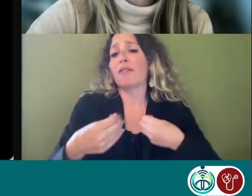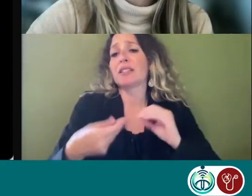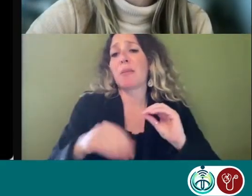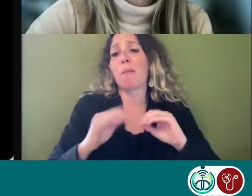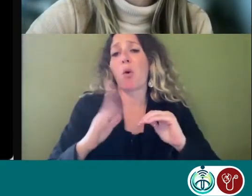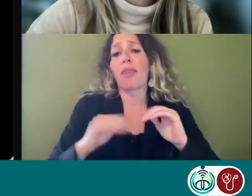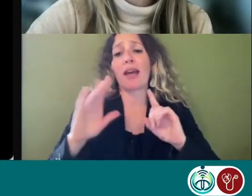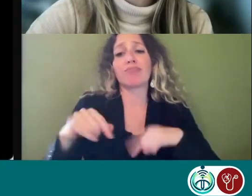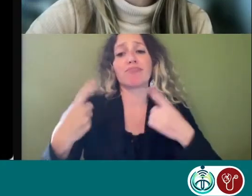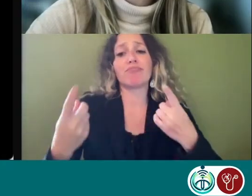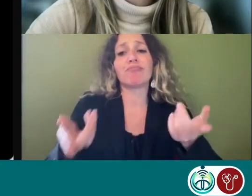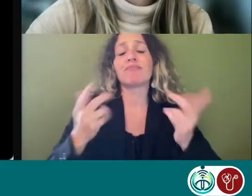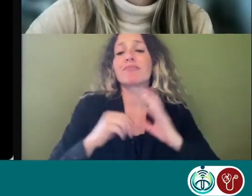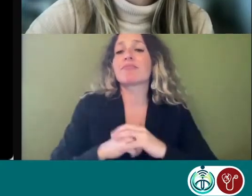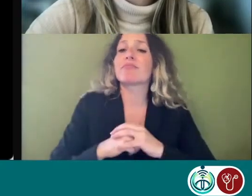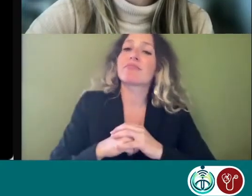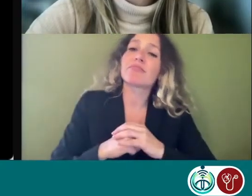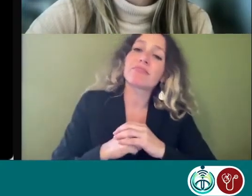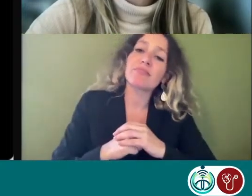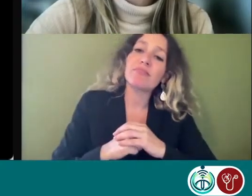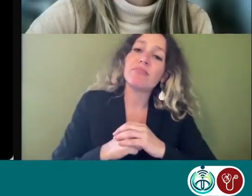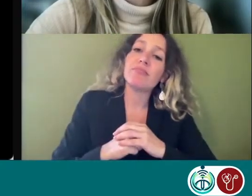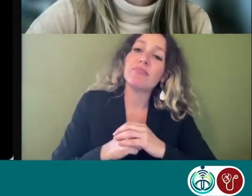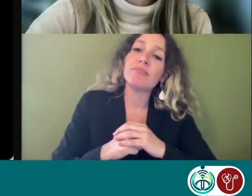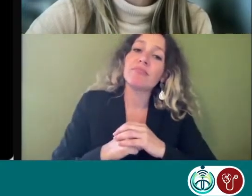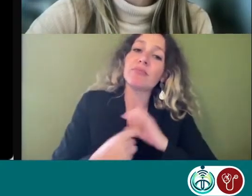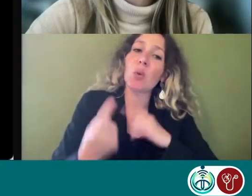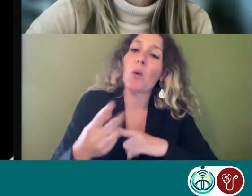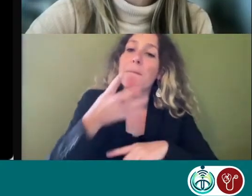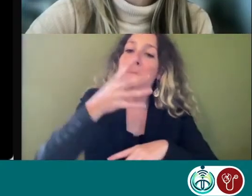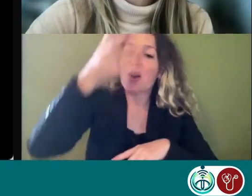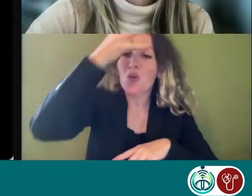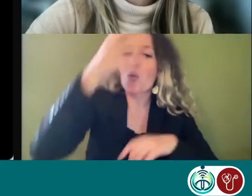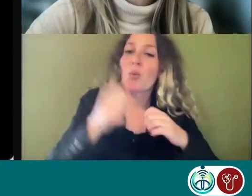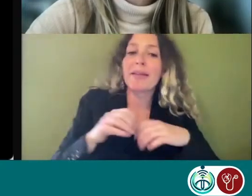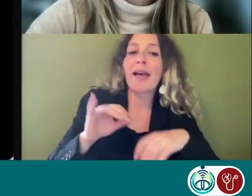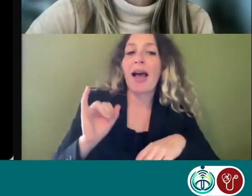One parent of someone with IDD said that their daughter was COVID-phobic. She thought if she went